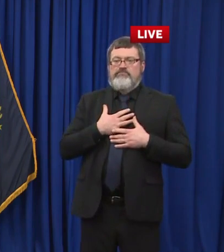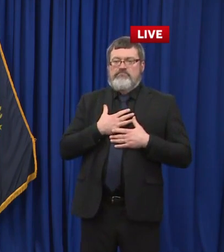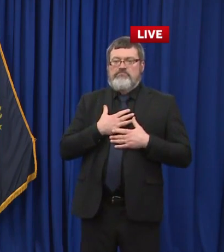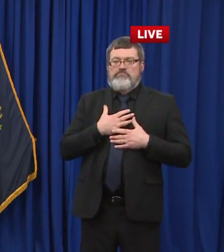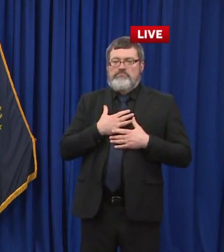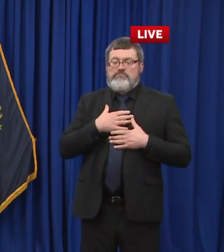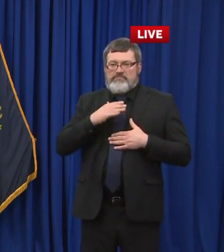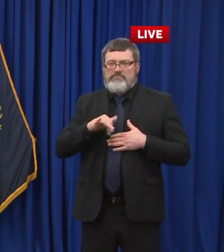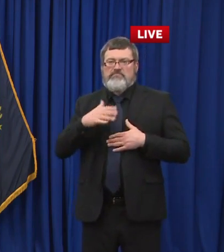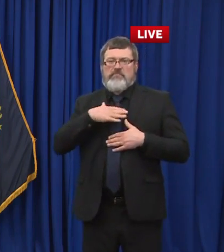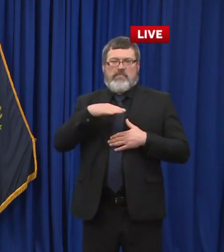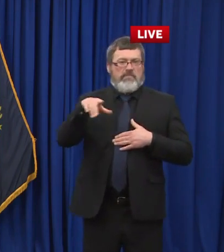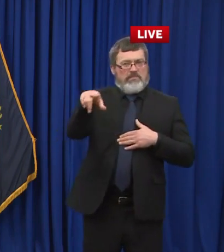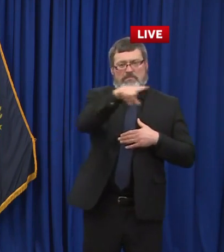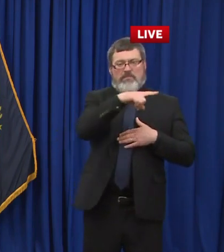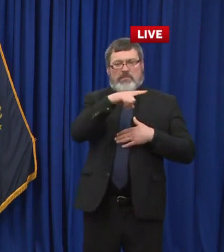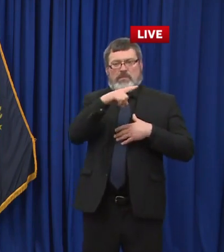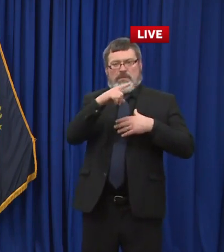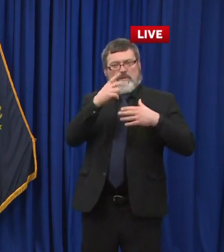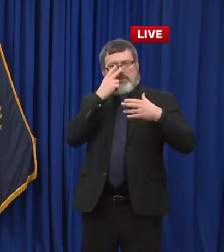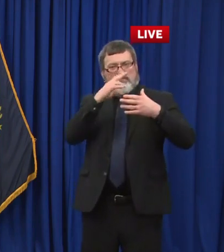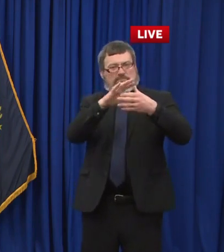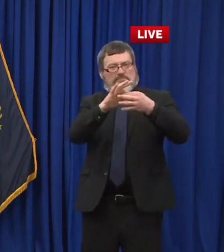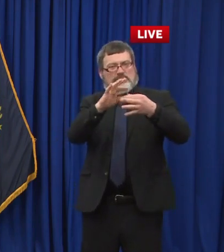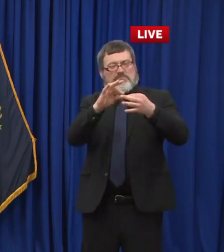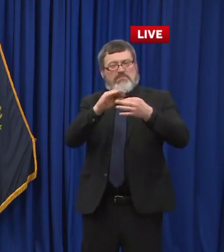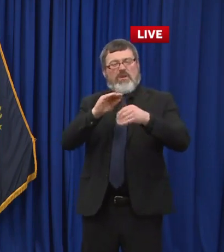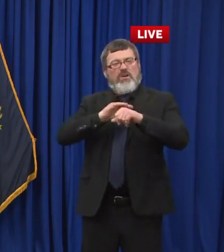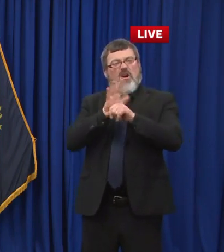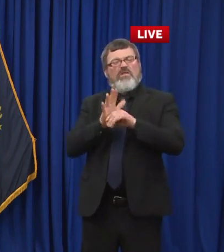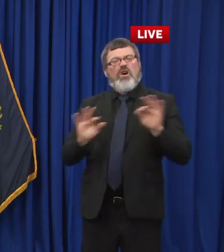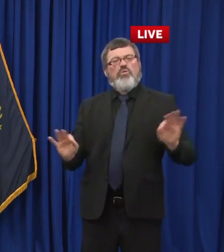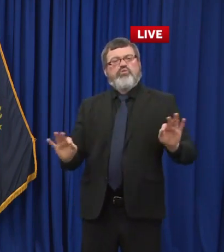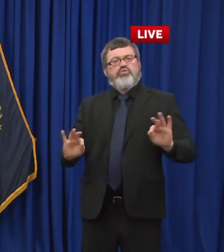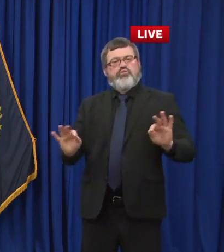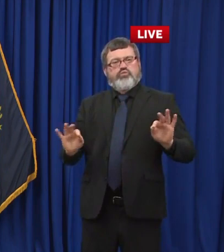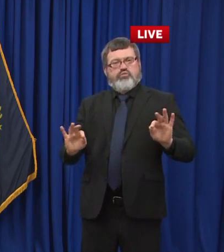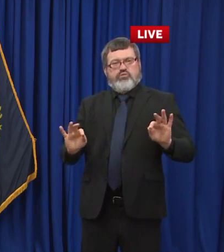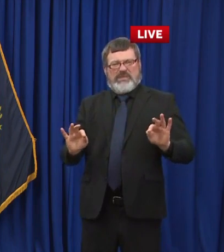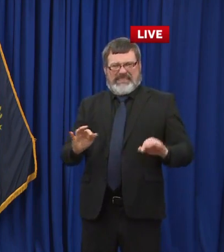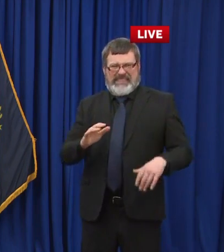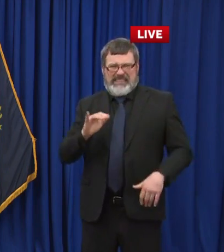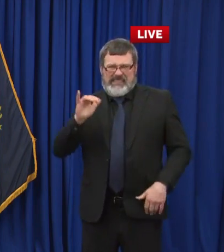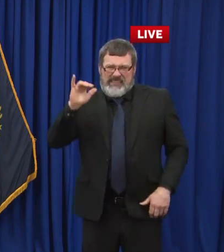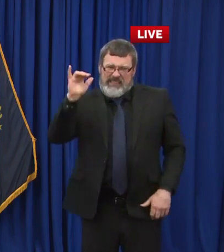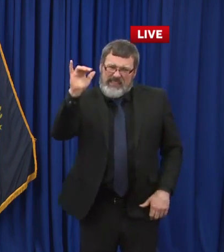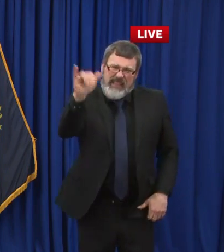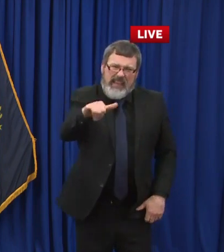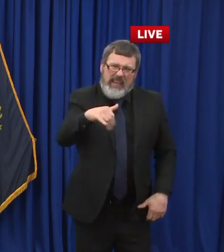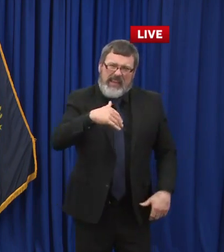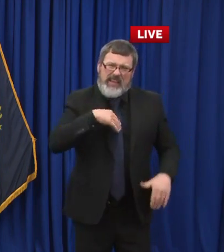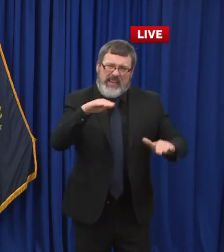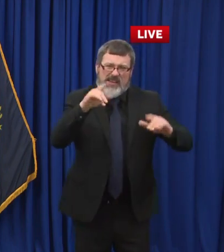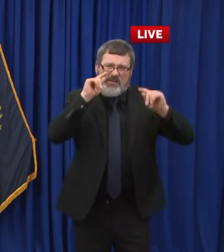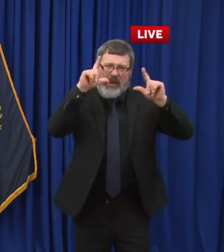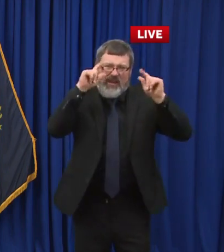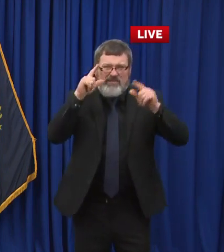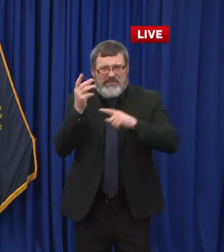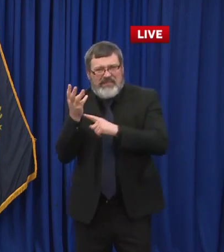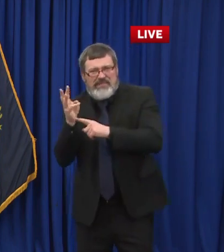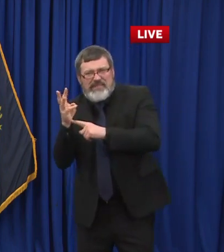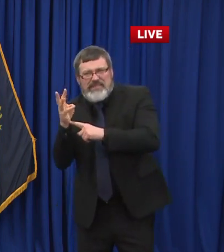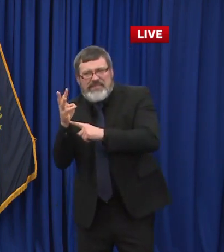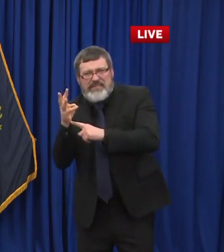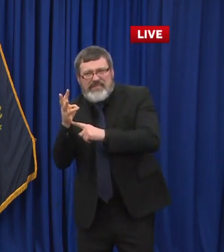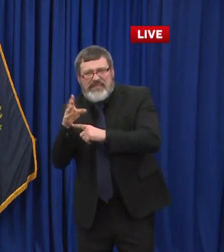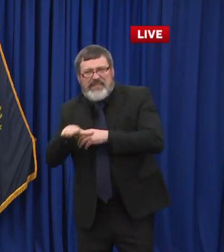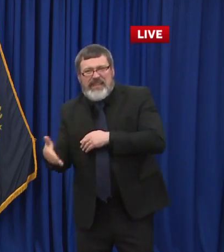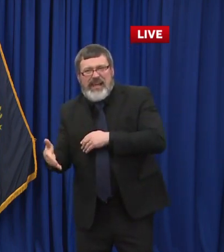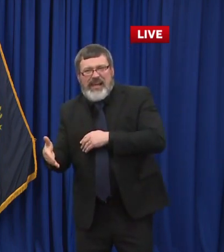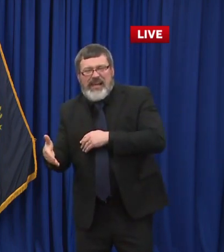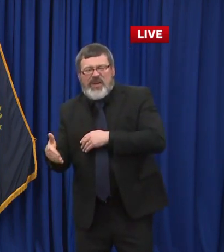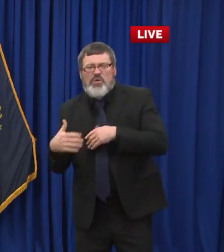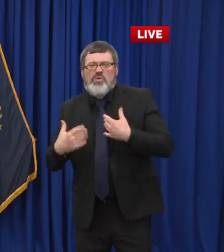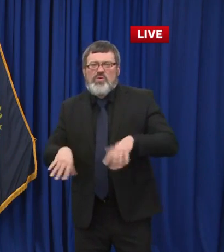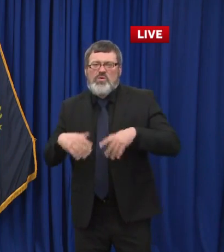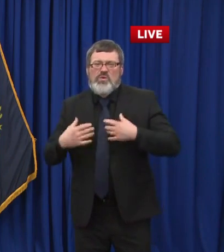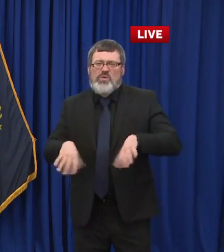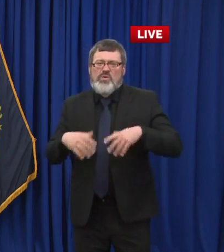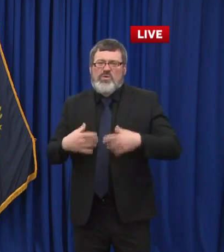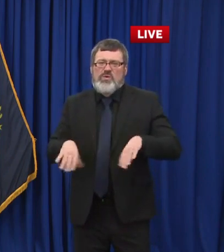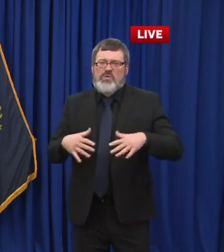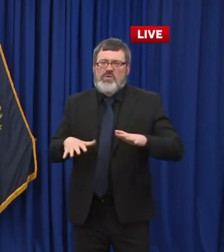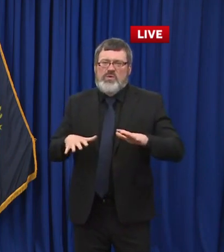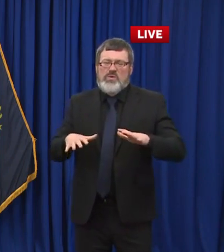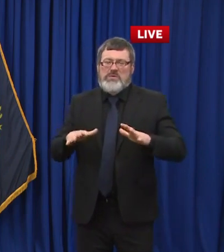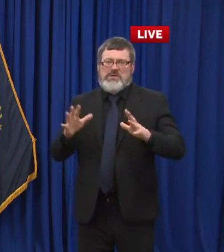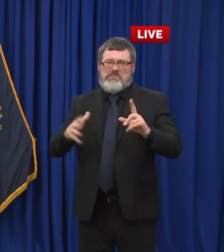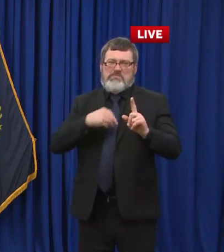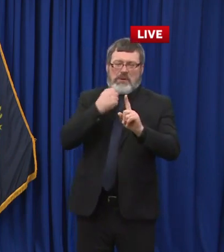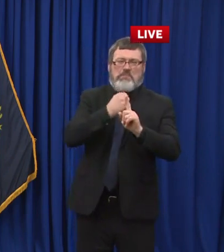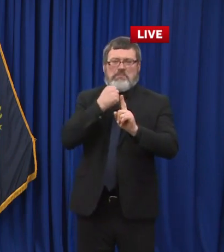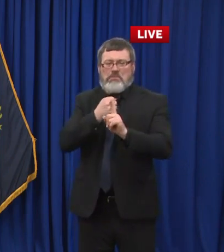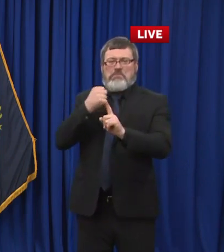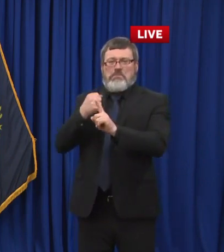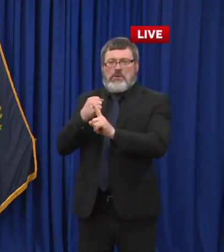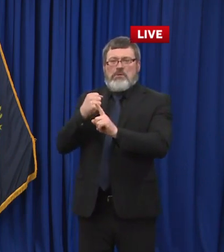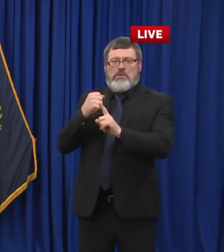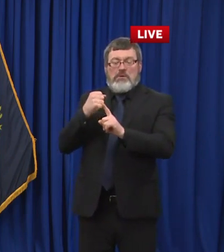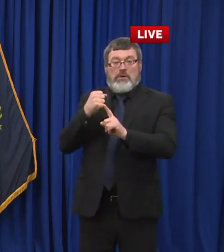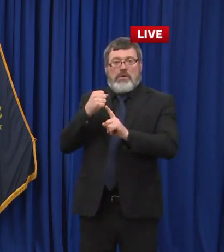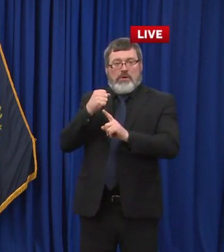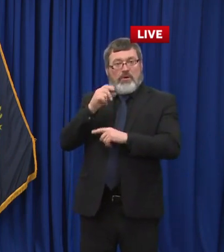I WANT TO PAUSE AND BRIEFLY COMMENT THAT WE CONTINUE TO HEAR PEOPLE COMPARING COVID-19 TO INFLUENZA, AND WHILE THE SYMPTOMS ARE VERY SIMILAR, IF NOT THE SAME IN MOST